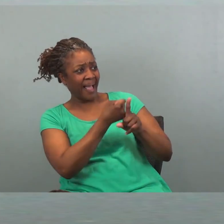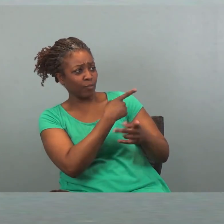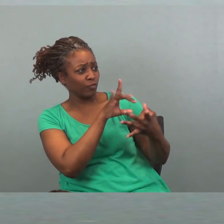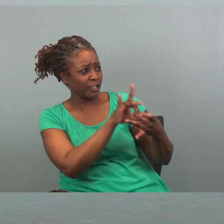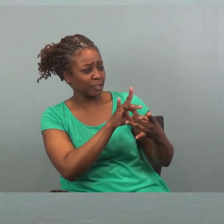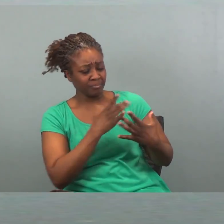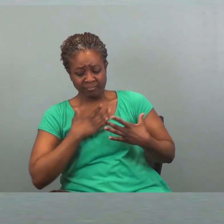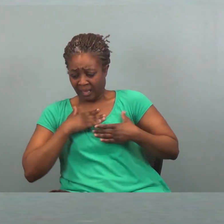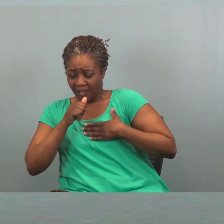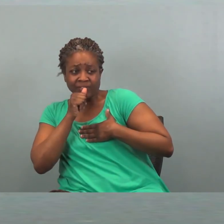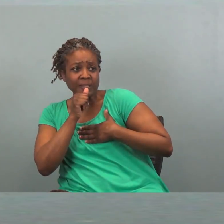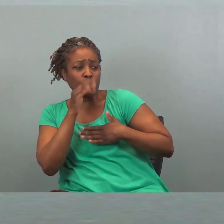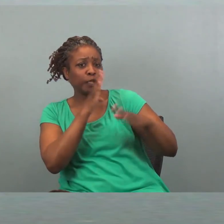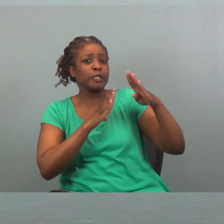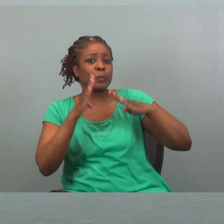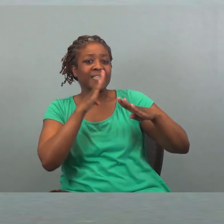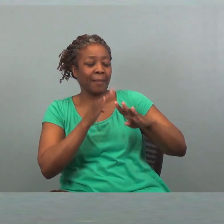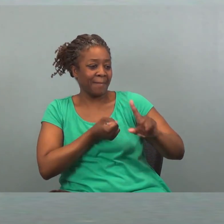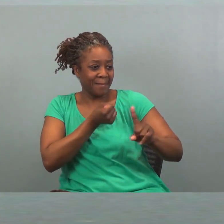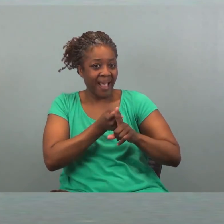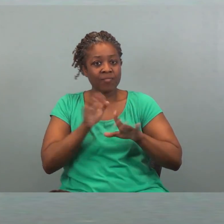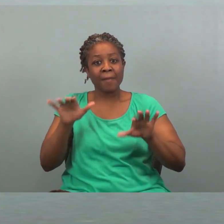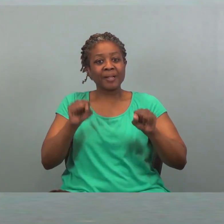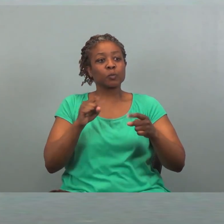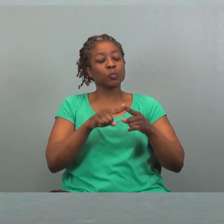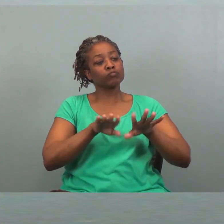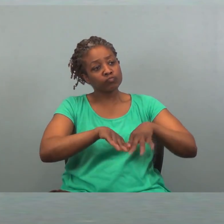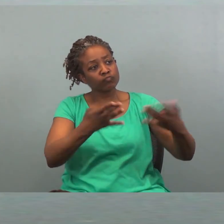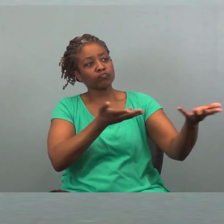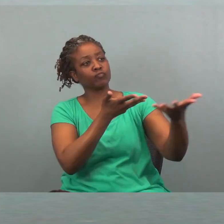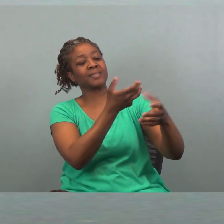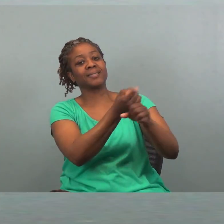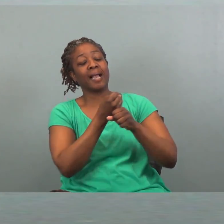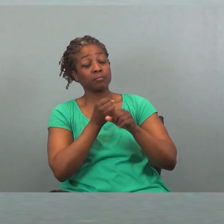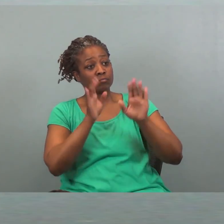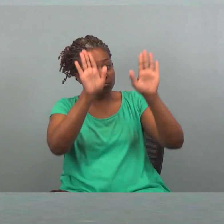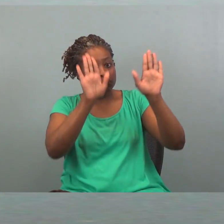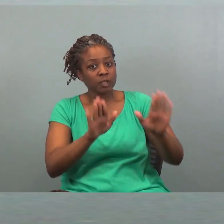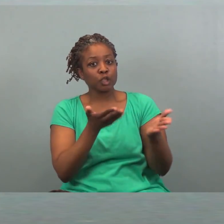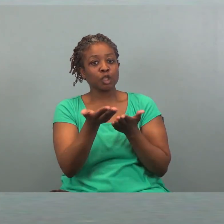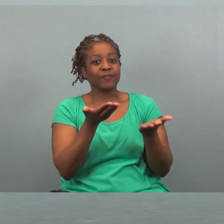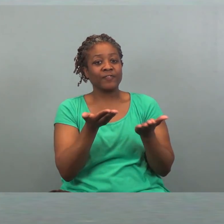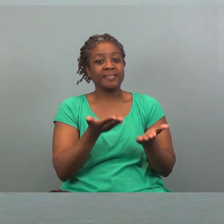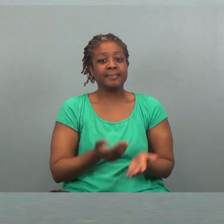around the community, or the potential impact on the relationship between themselves and the interpreter affect their willingness to be completely open up and receive first-rate service.